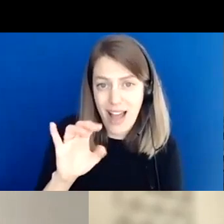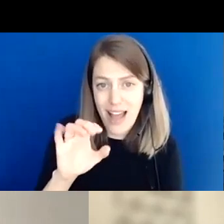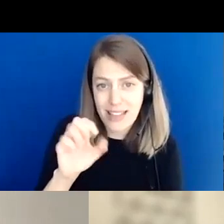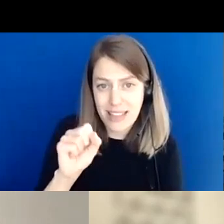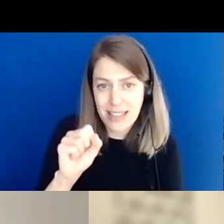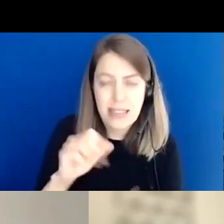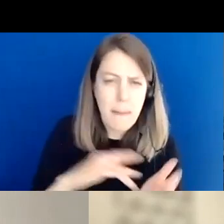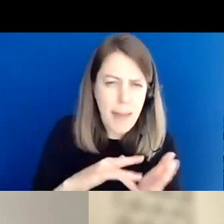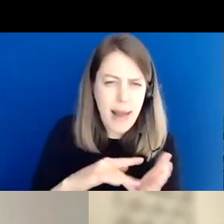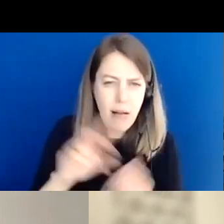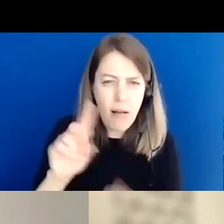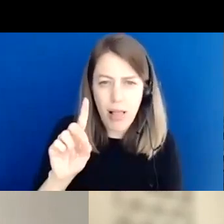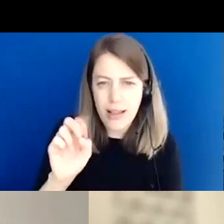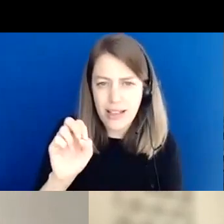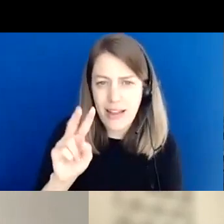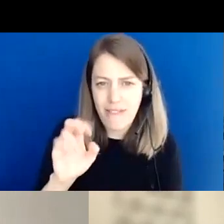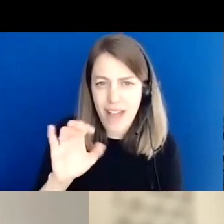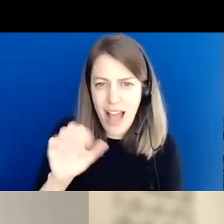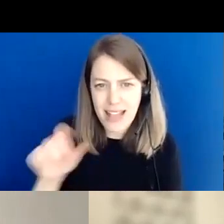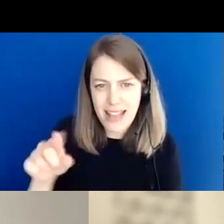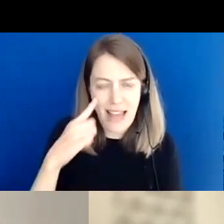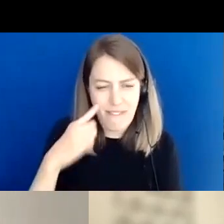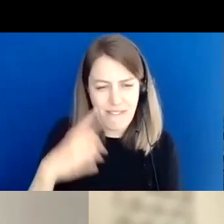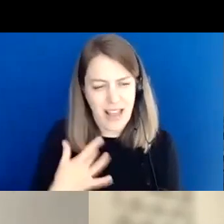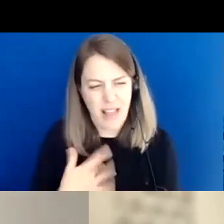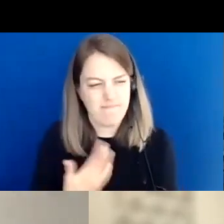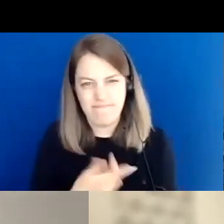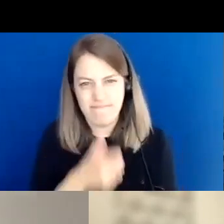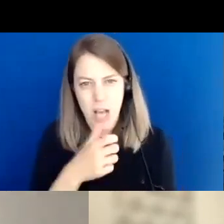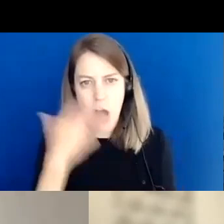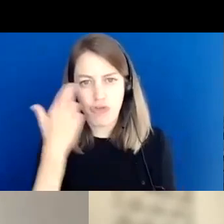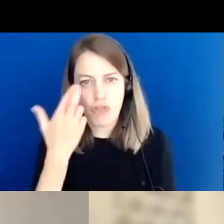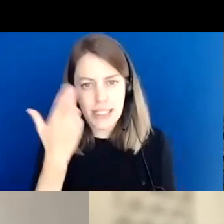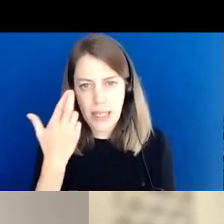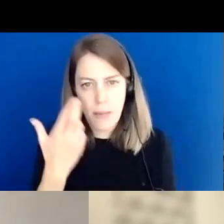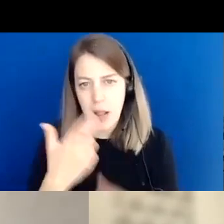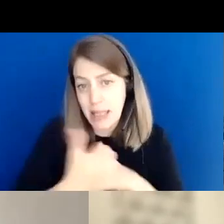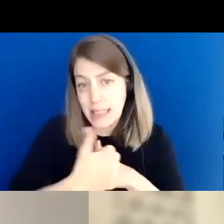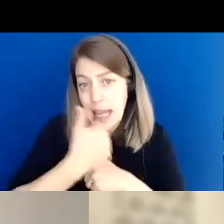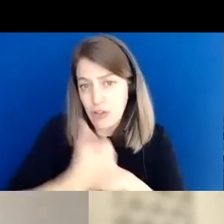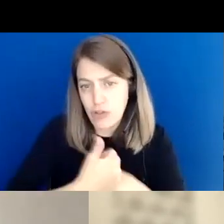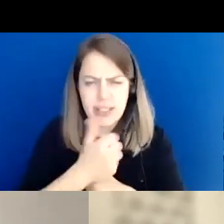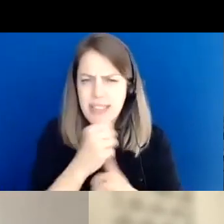find are unreasonably dangerous, unreasonably unsafe.